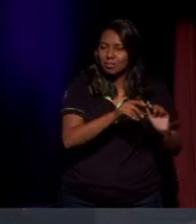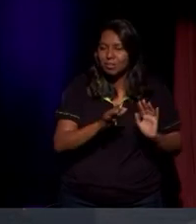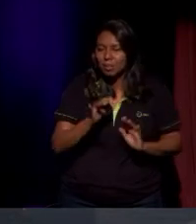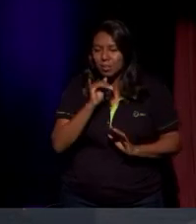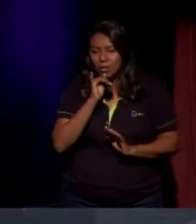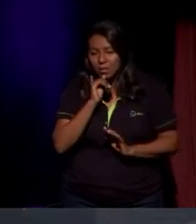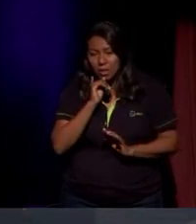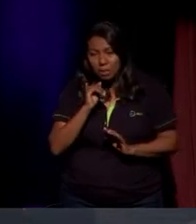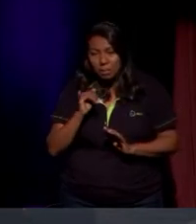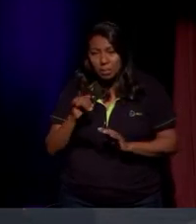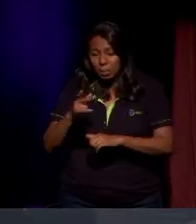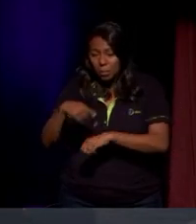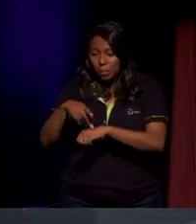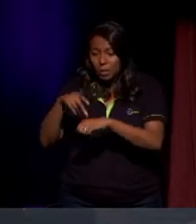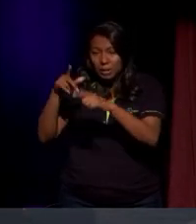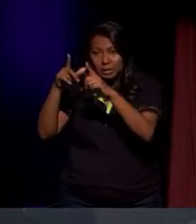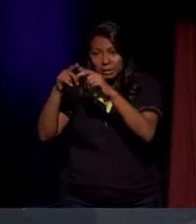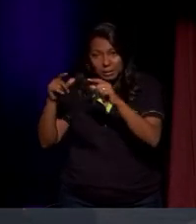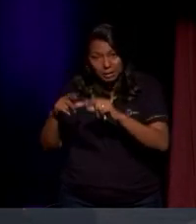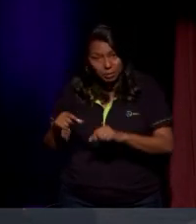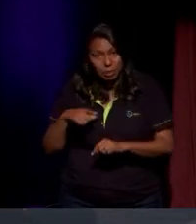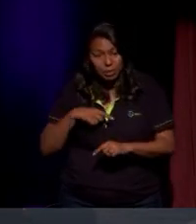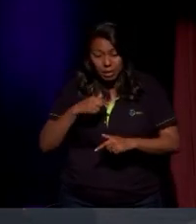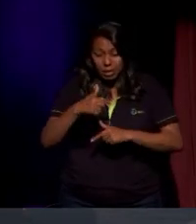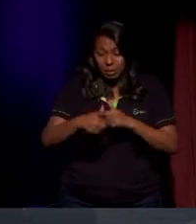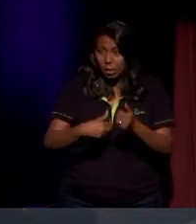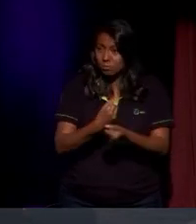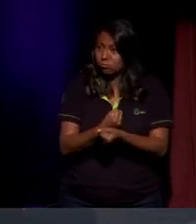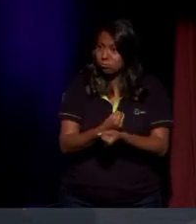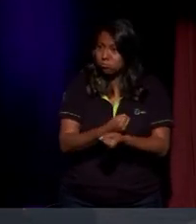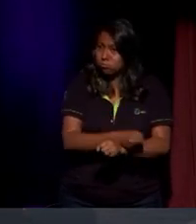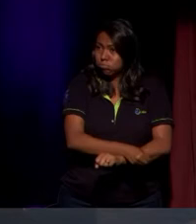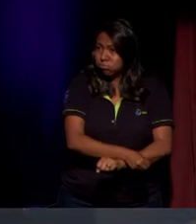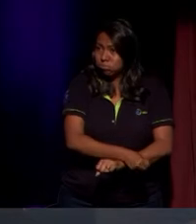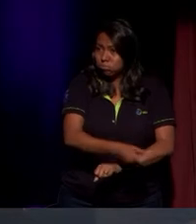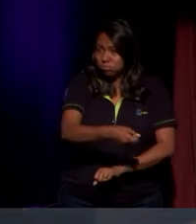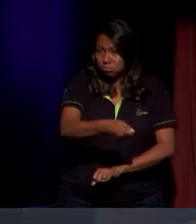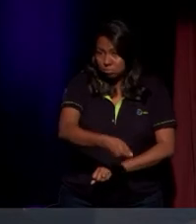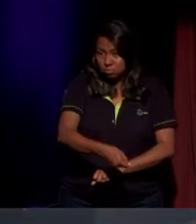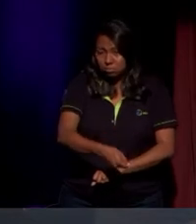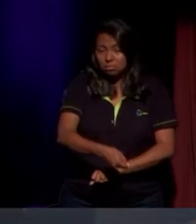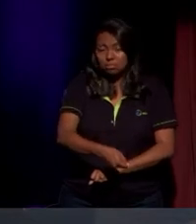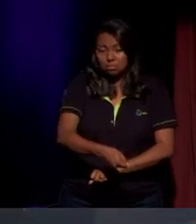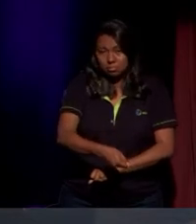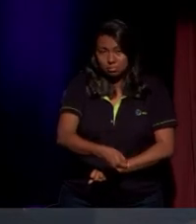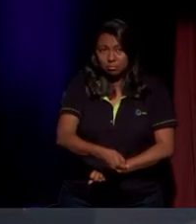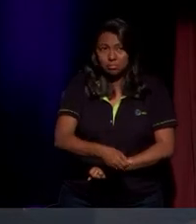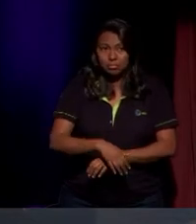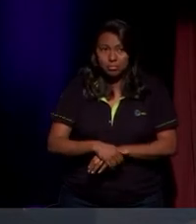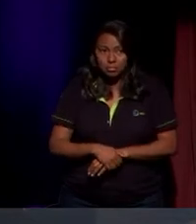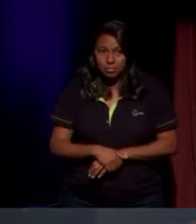a situation of slave labor, which is, similar to the slave,